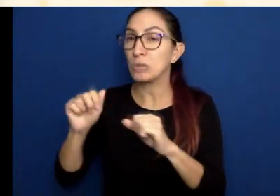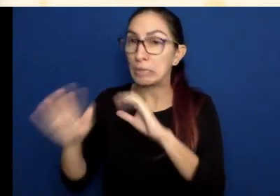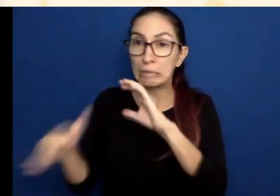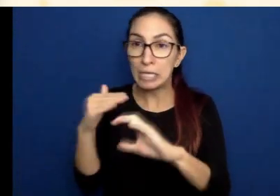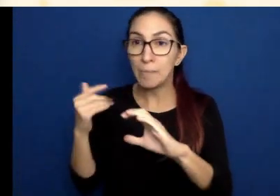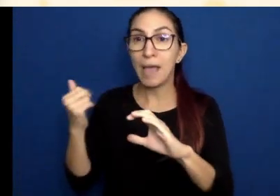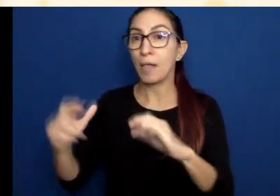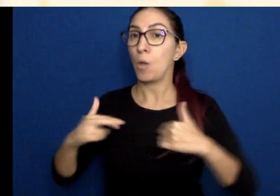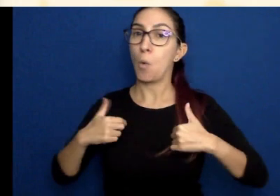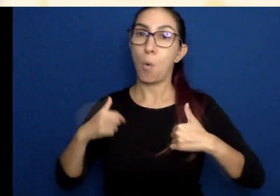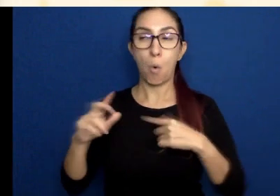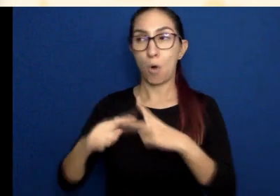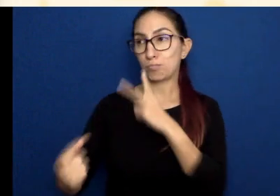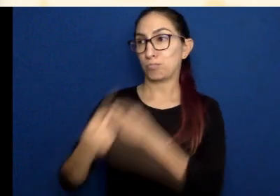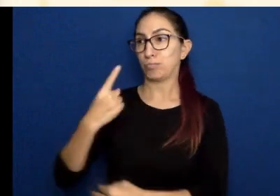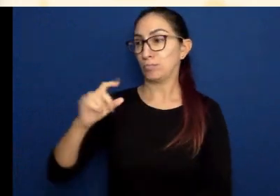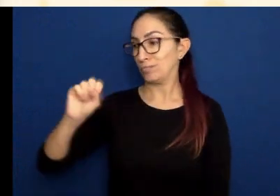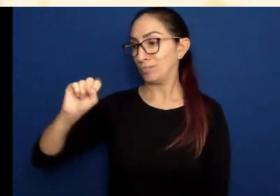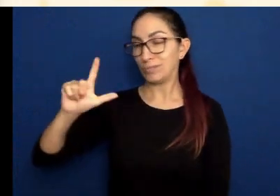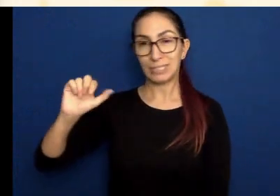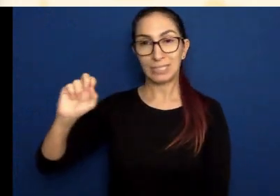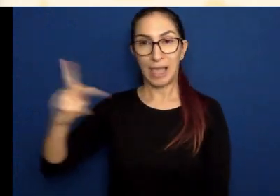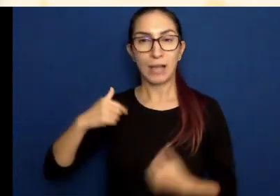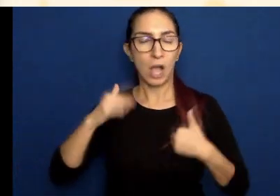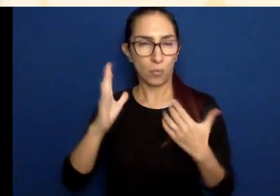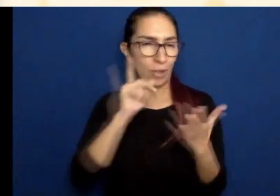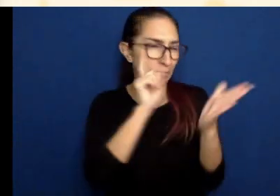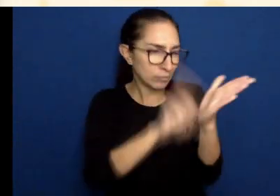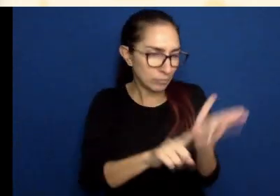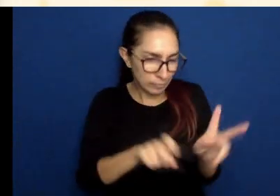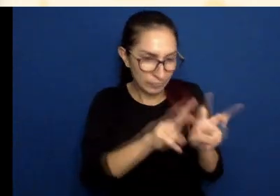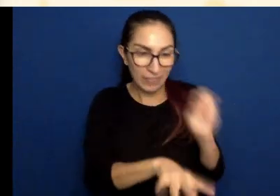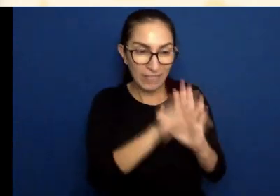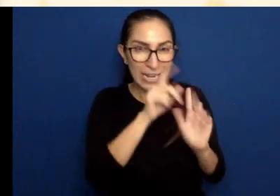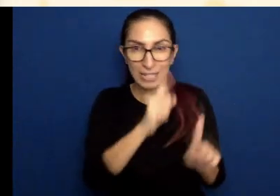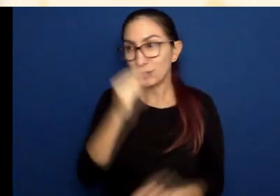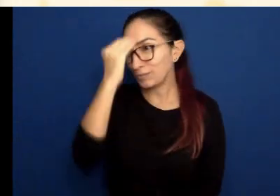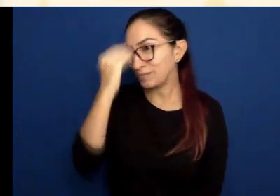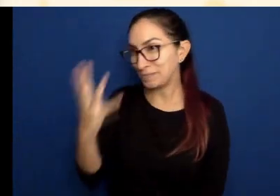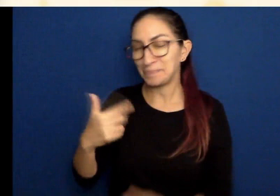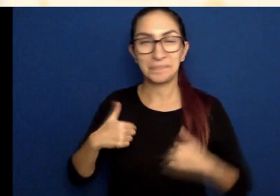I'll look into that in more detail and I will answer you. And if I find it really interesting, I might even write an article,